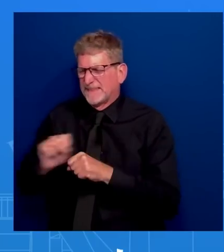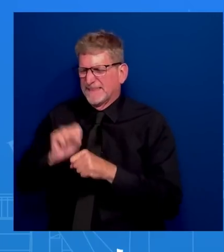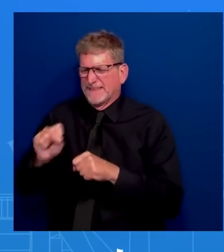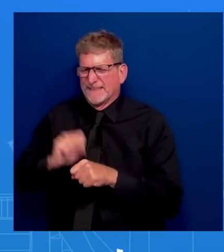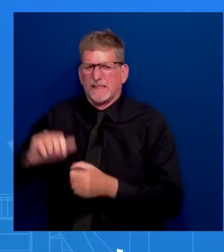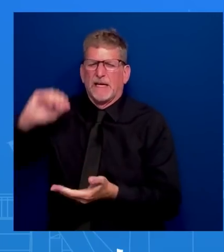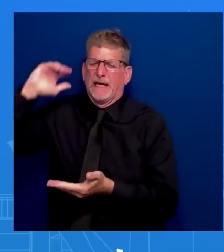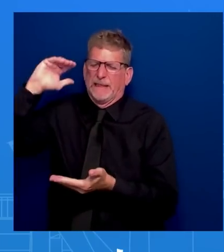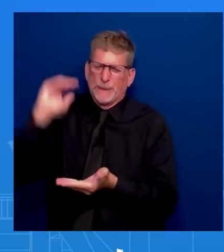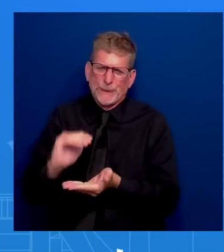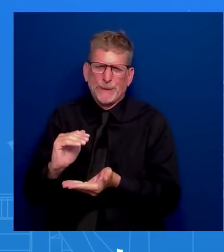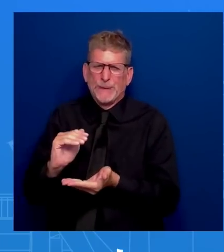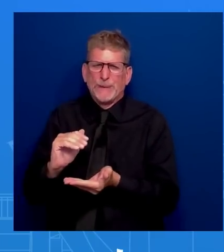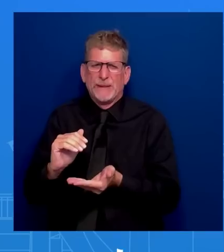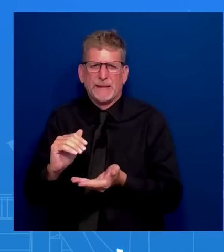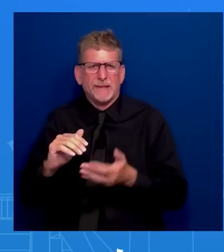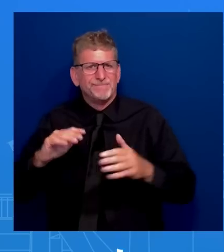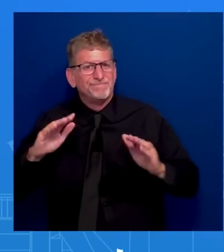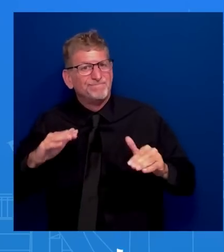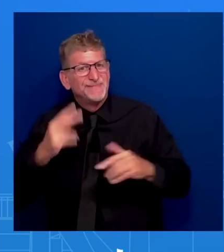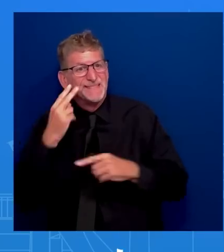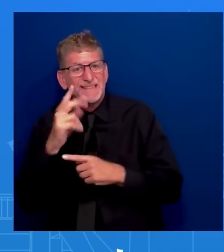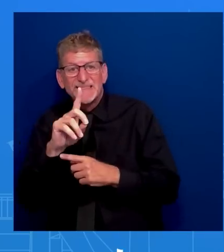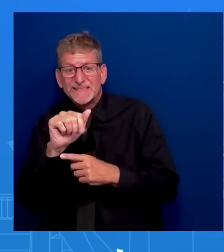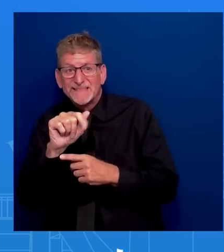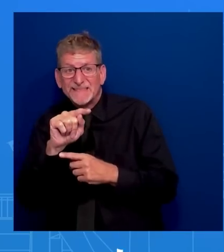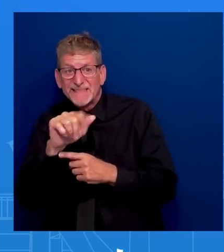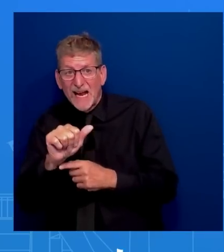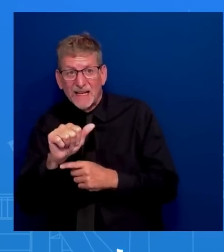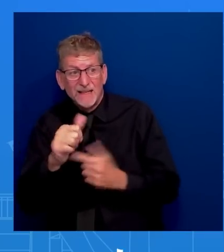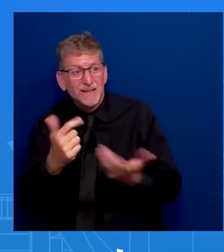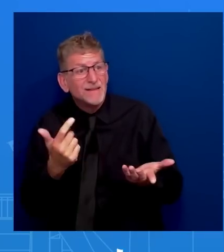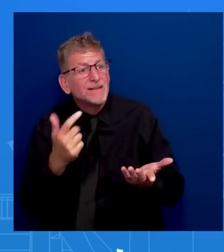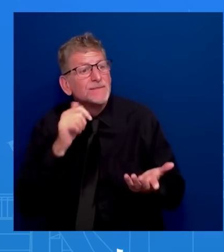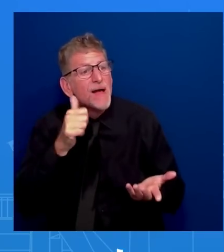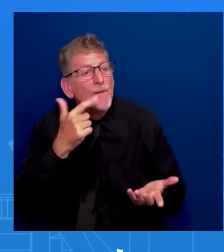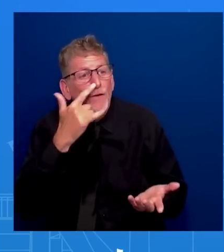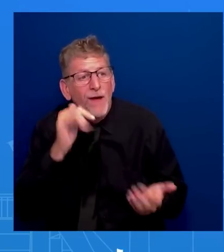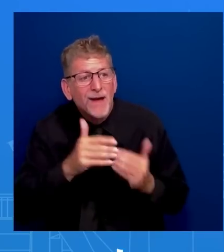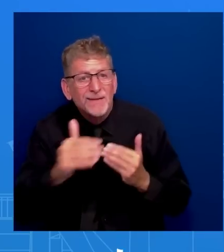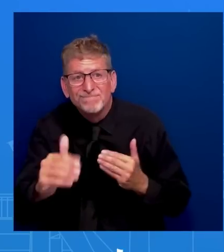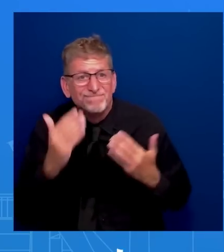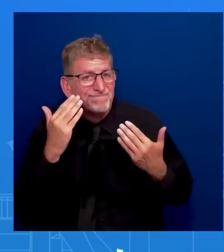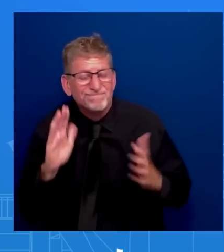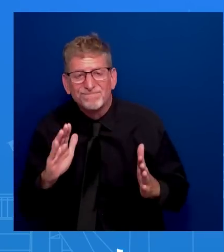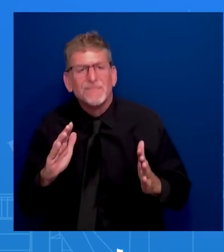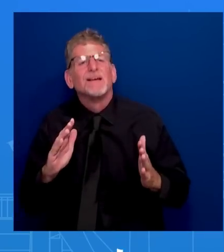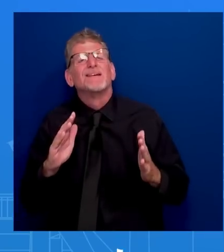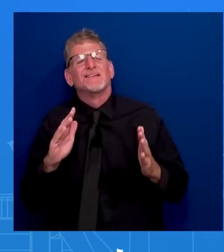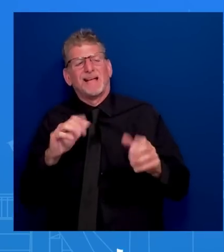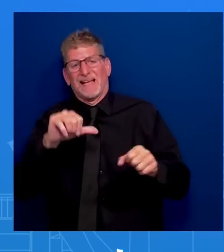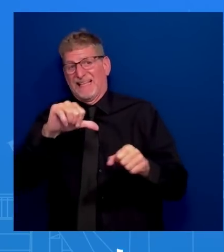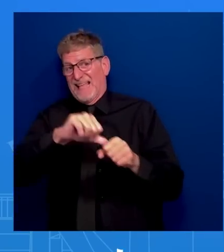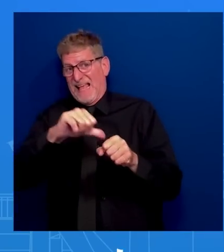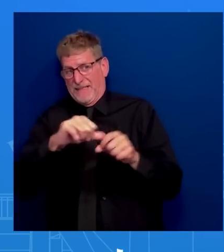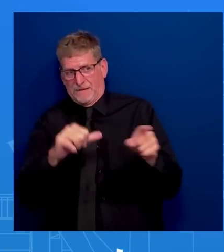We know that gas prices have fallen I just listed that -- for 56 days straight to below $4.00 nationwide.